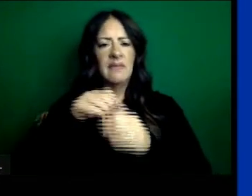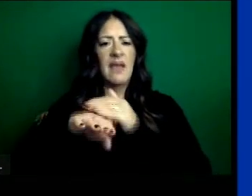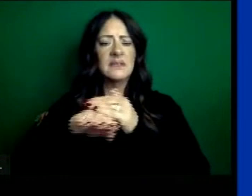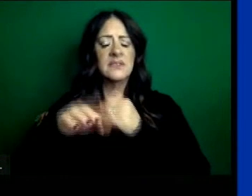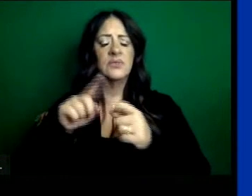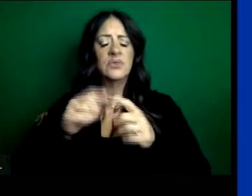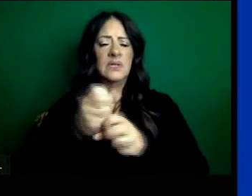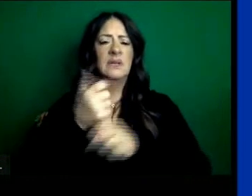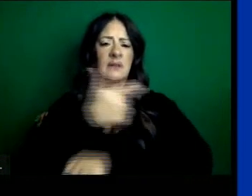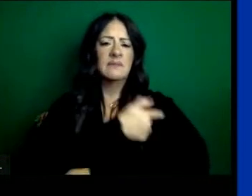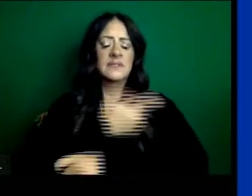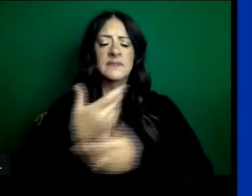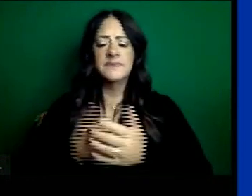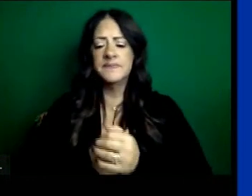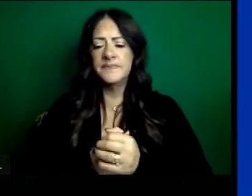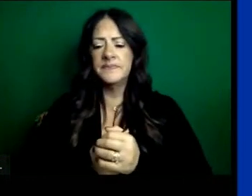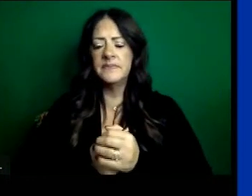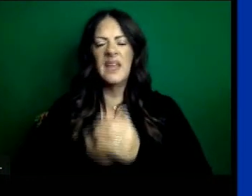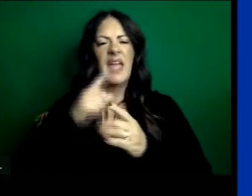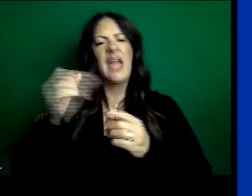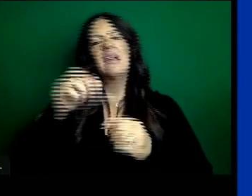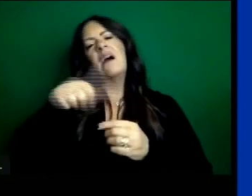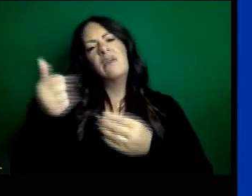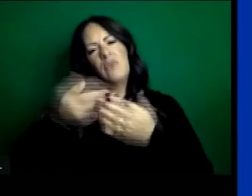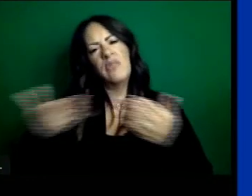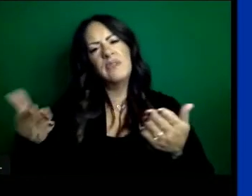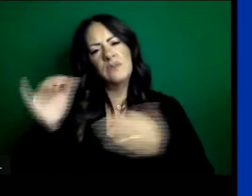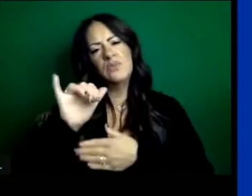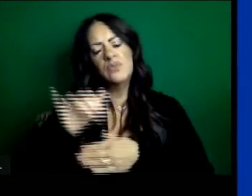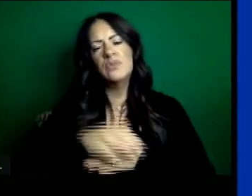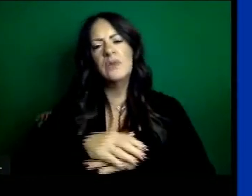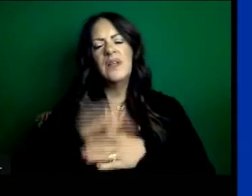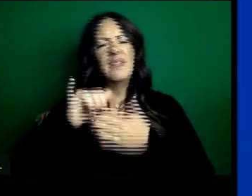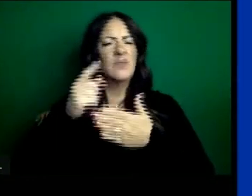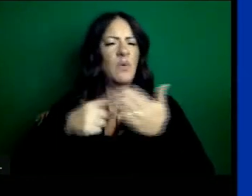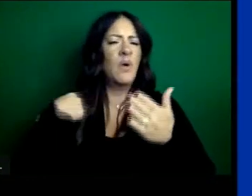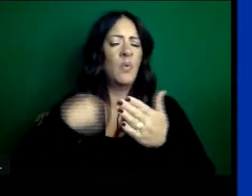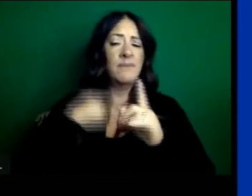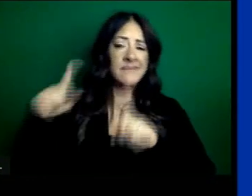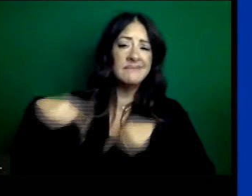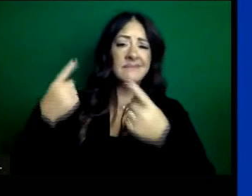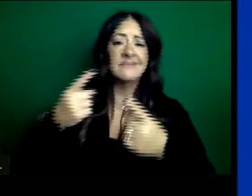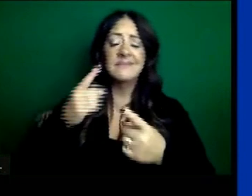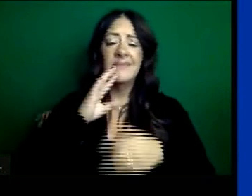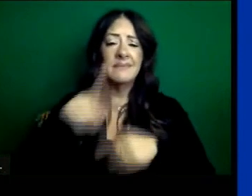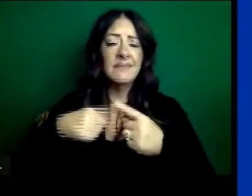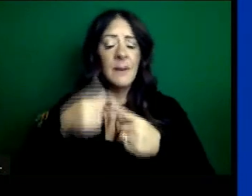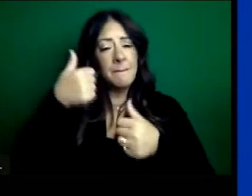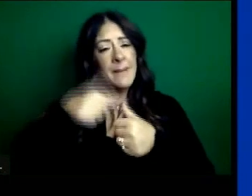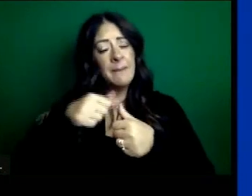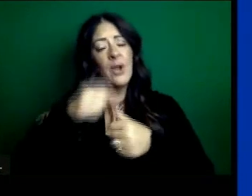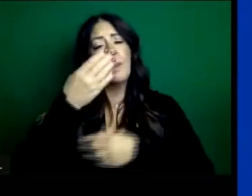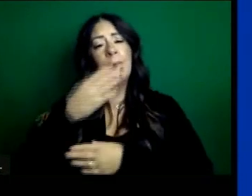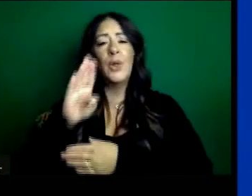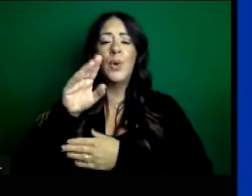SO WE CAN REALLY END THIS PANDEMIC IN SOME OF OUR MOST HARDEST HIT COMMUNITIES. THIS IS SOMETHING WE WILL